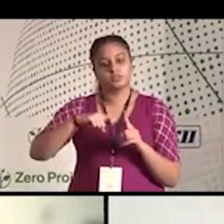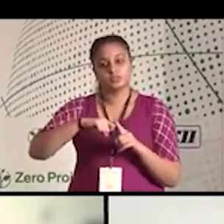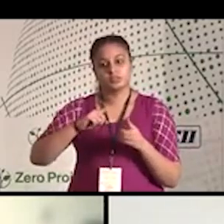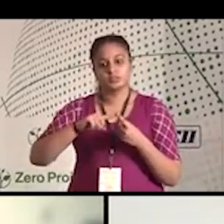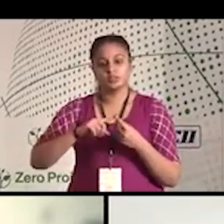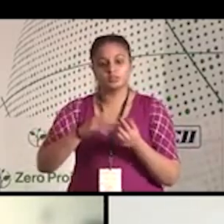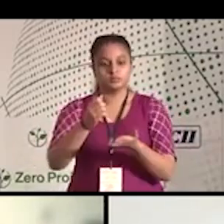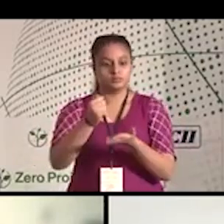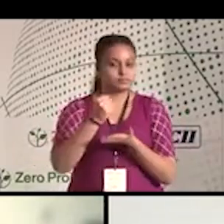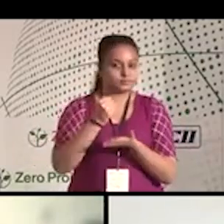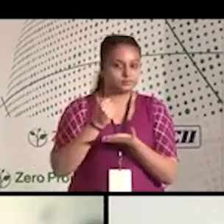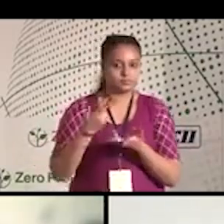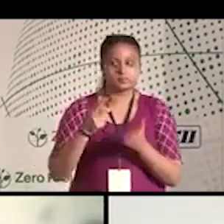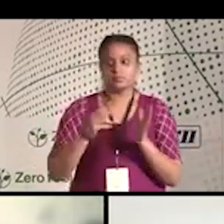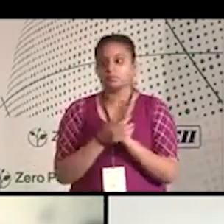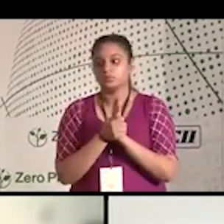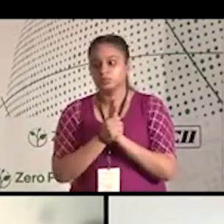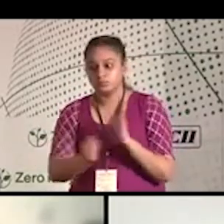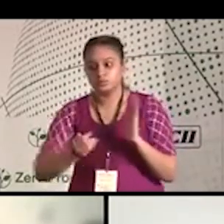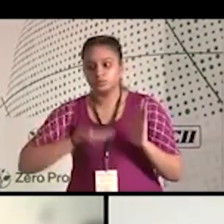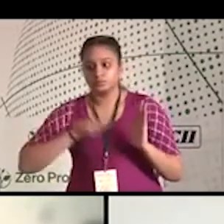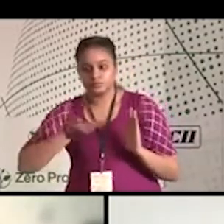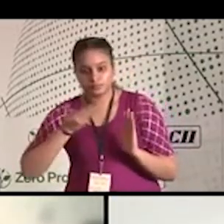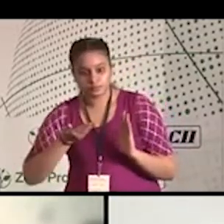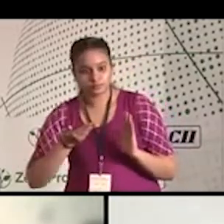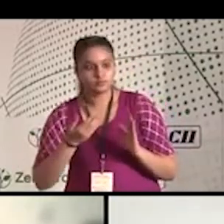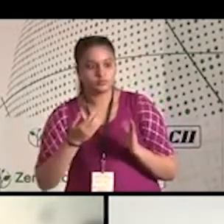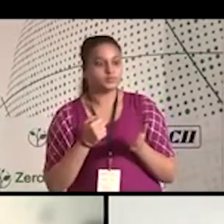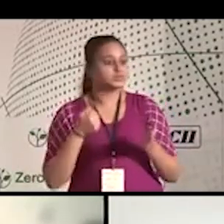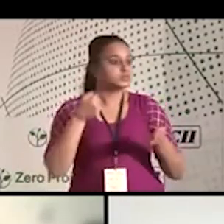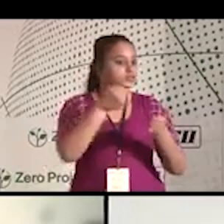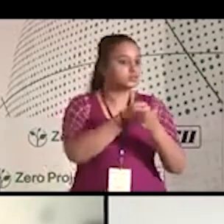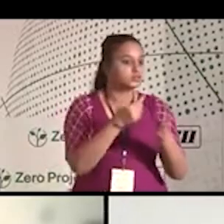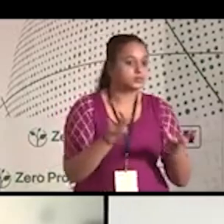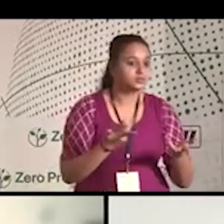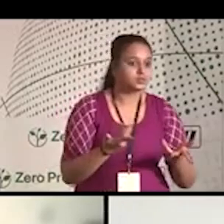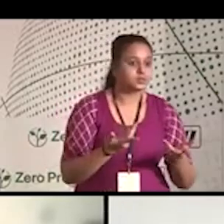If the vocational training has to reach to people with disability